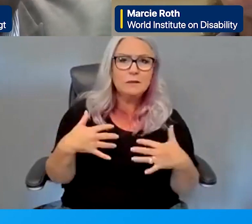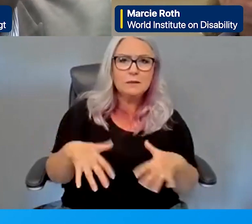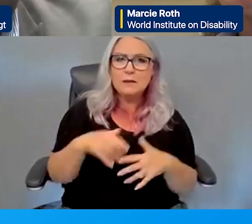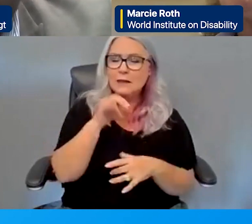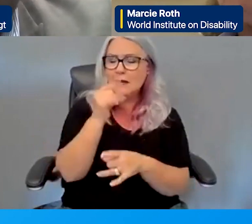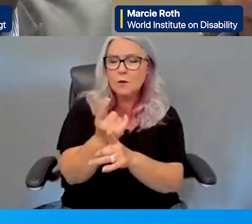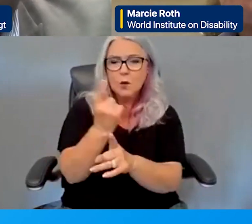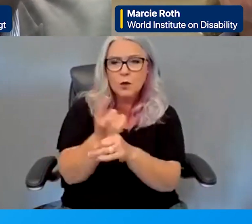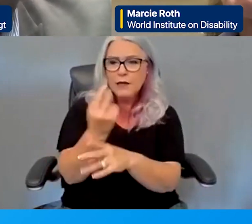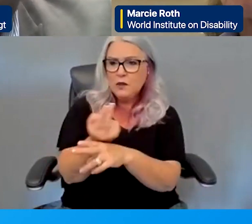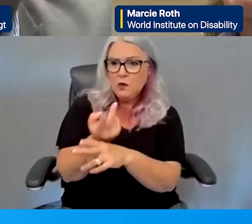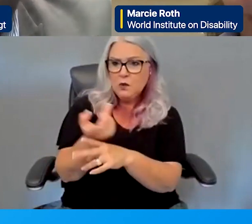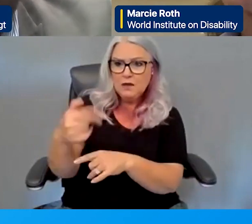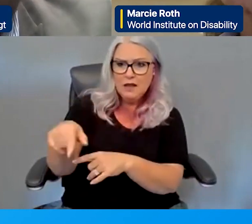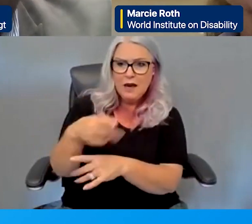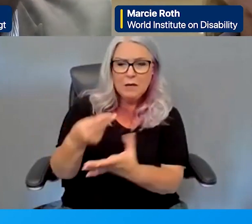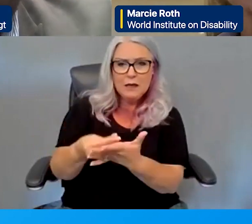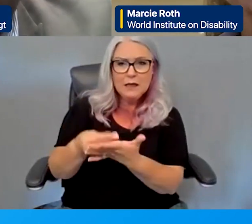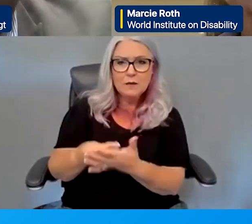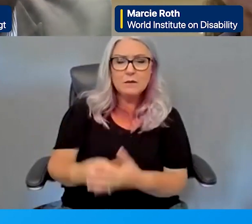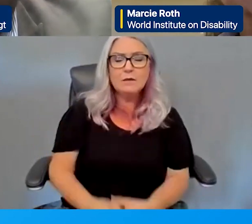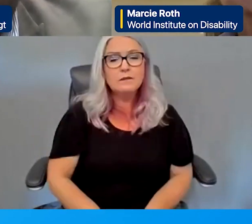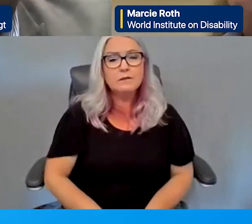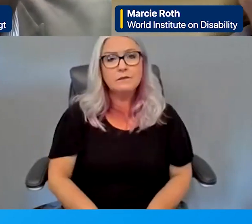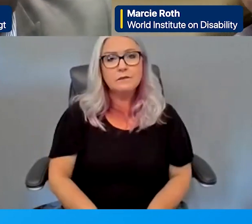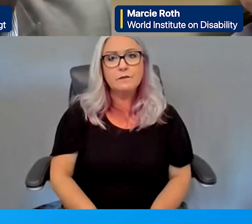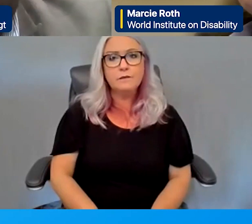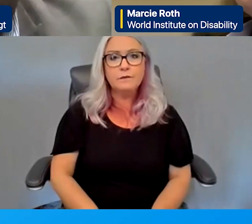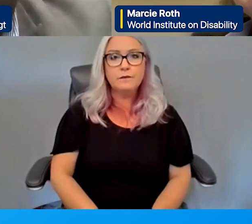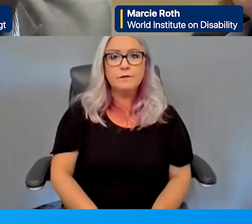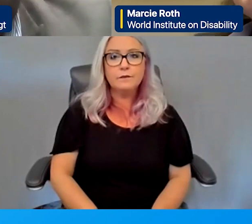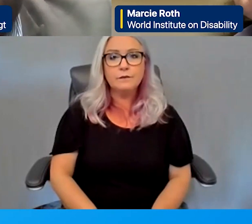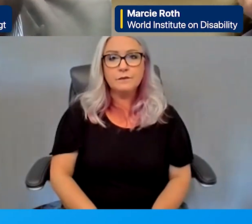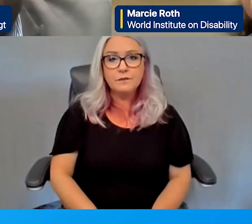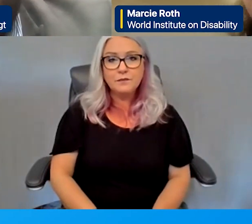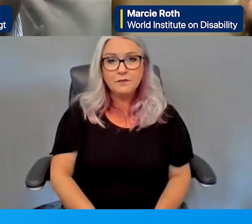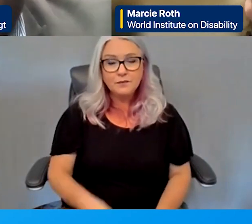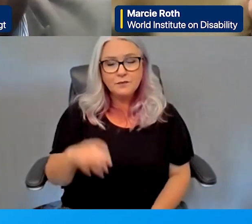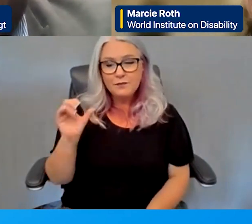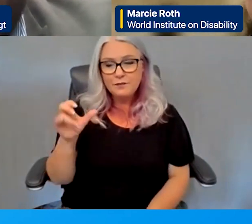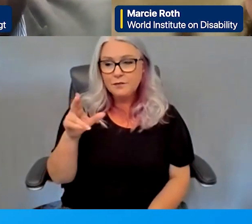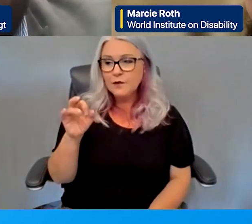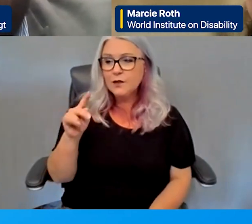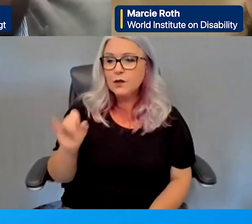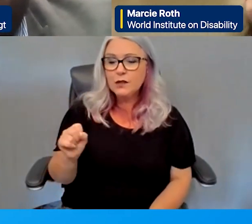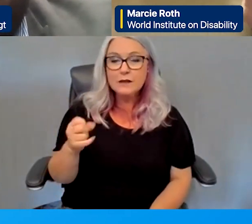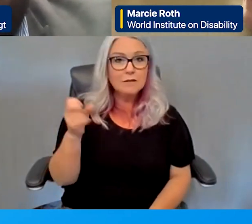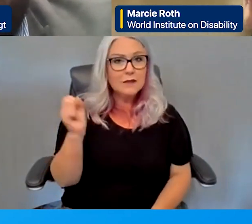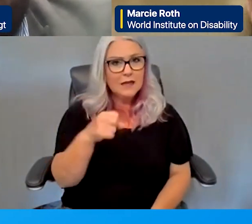inappropriate uses of those Federal dollars. Yes. Definitely. Definitely about